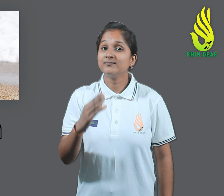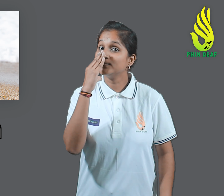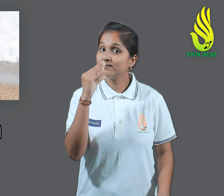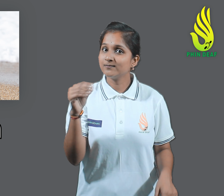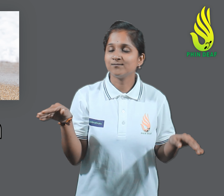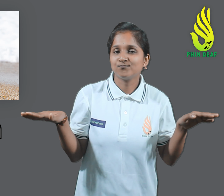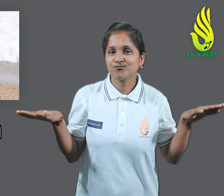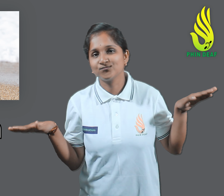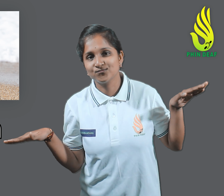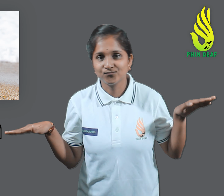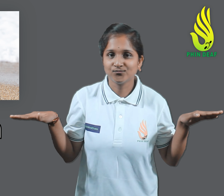Penguin